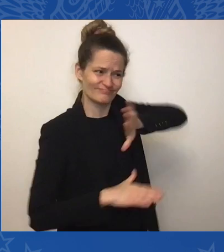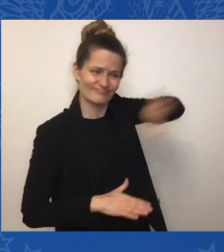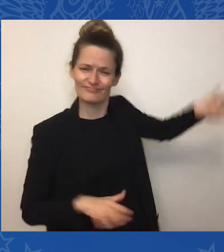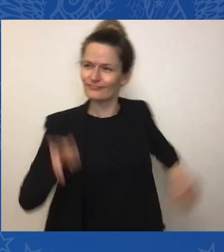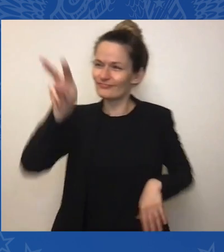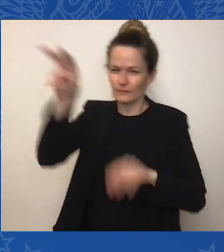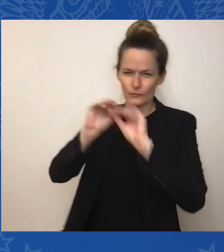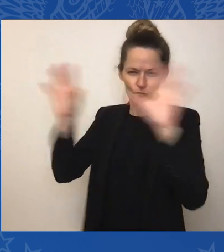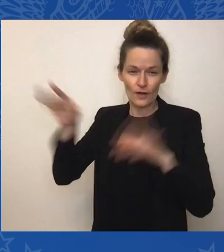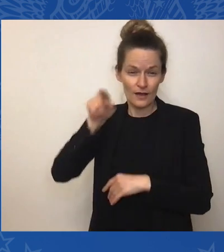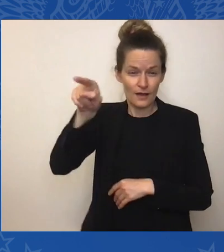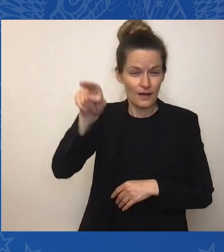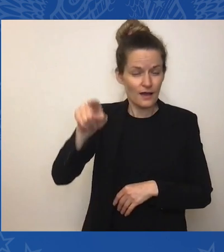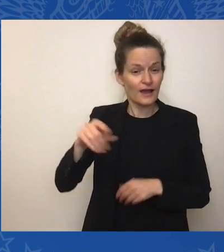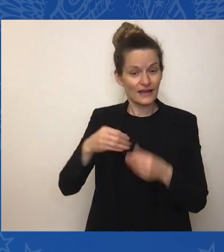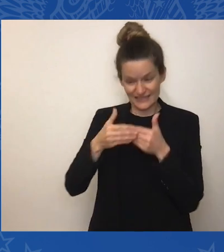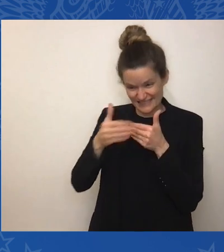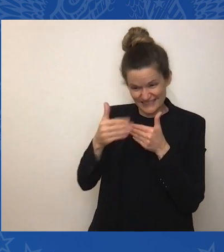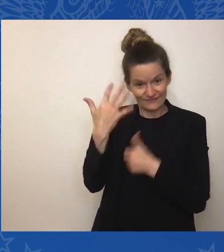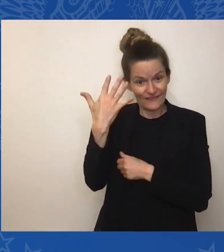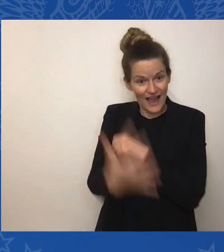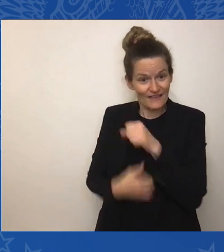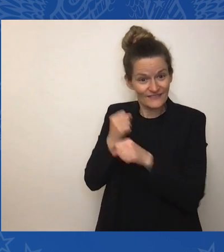America has faced some of its most difficult tests.